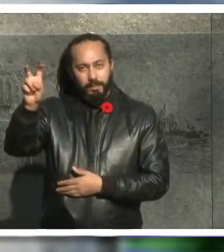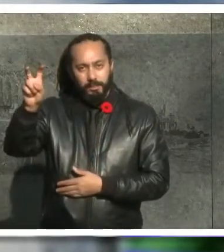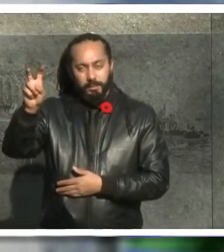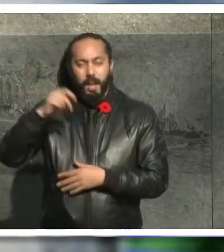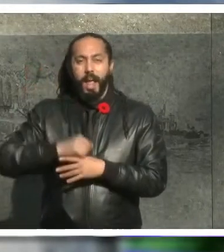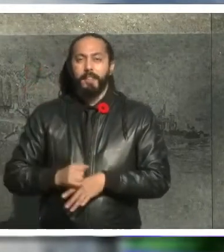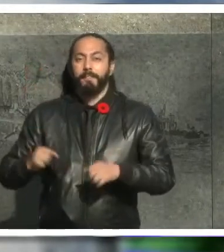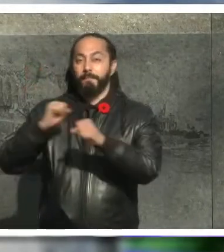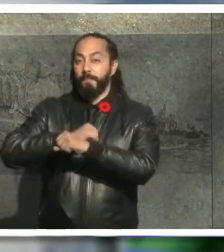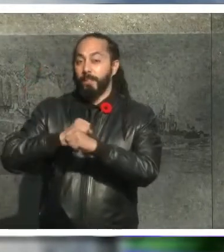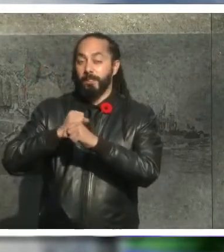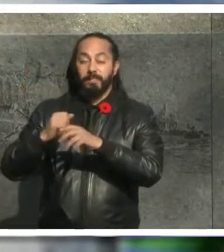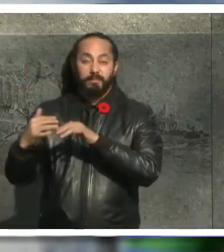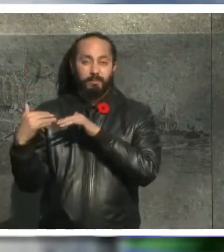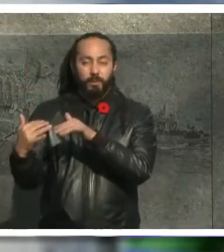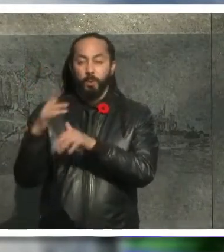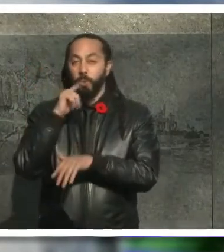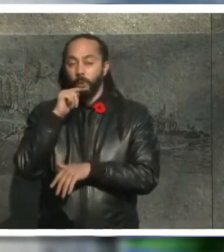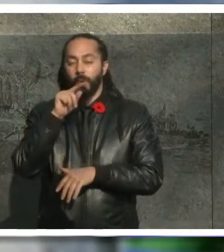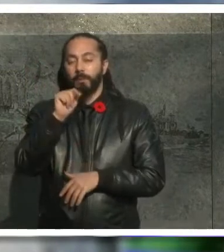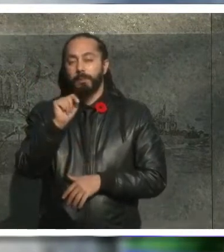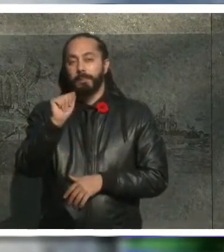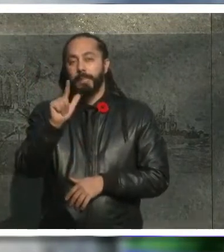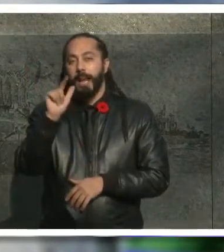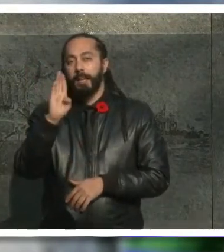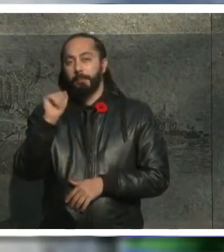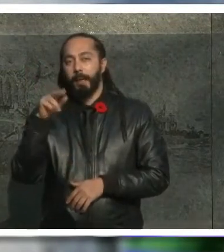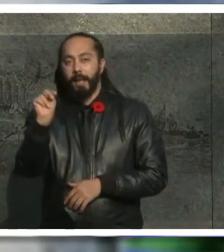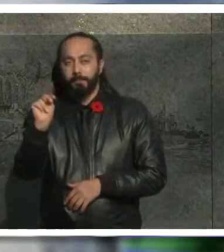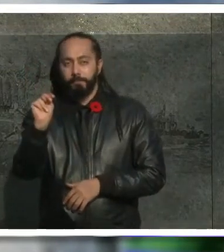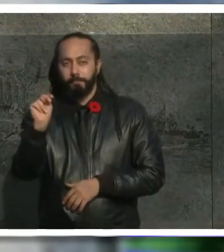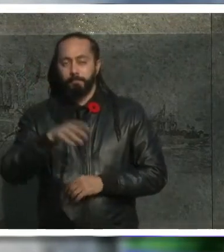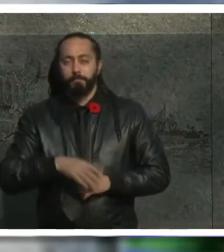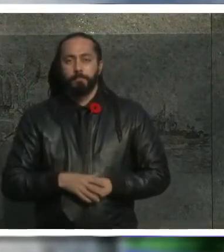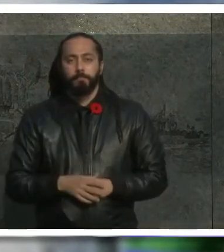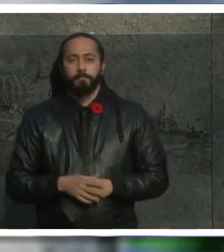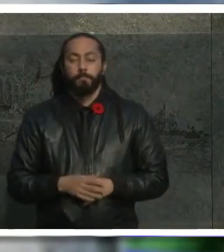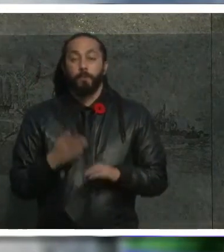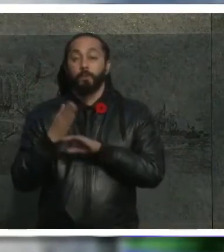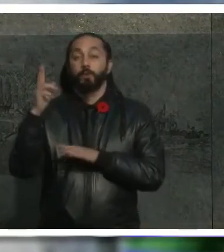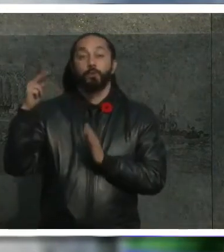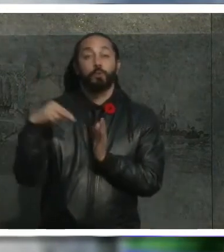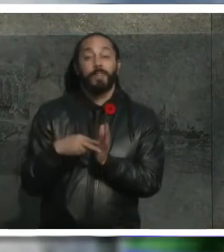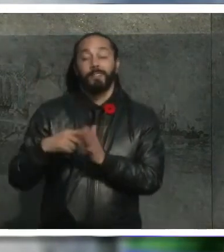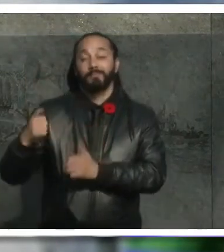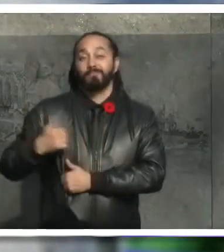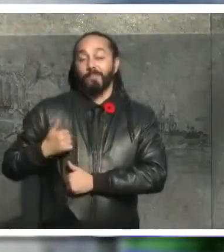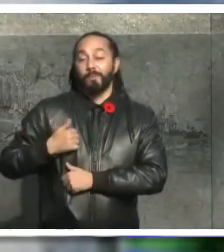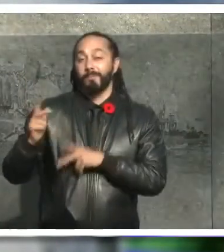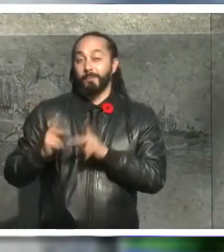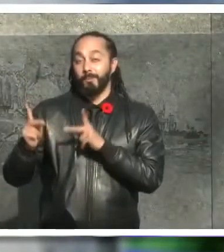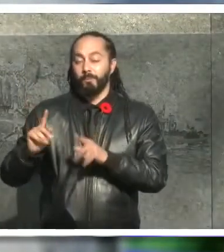and fight the brutal Taliban regime. More than 2000 service members were wounded and tragically